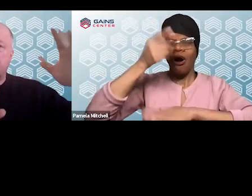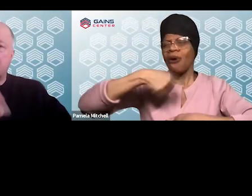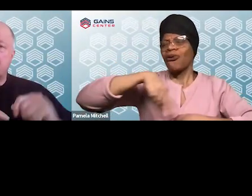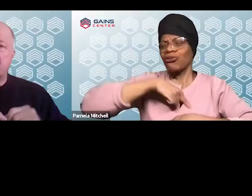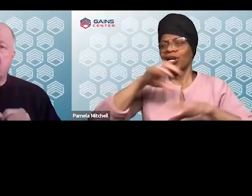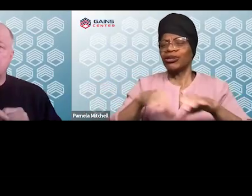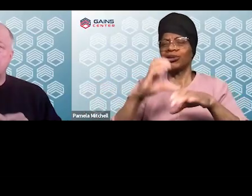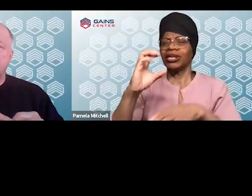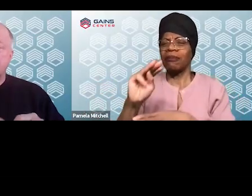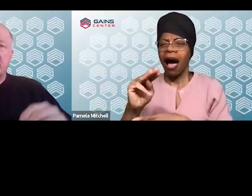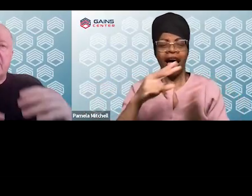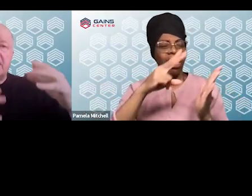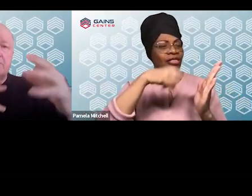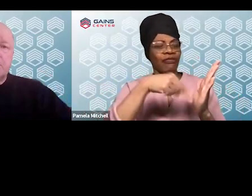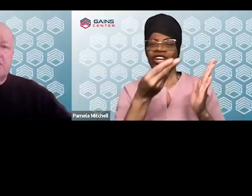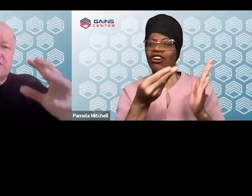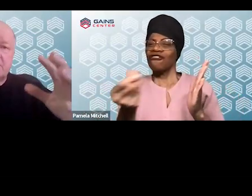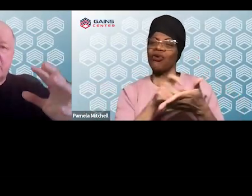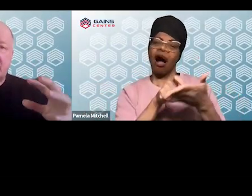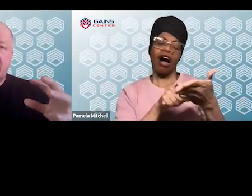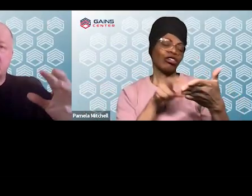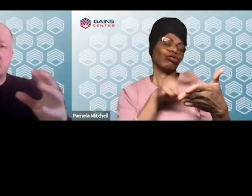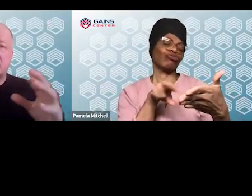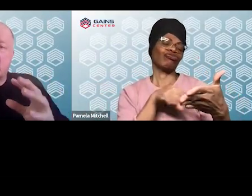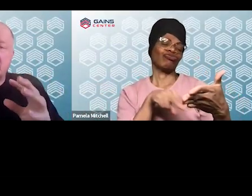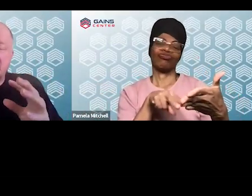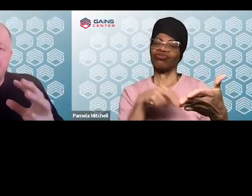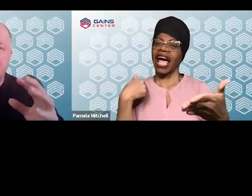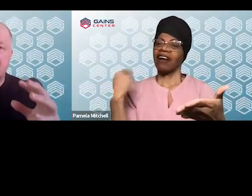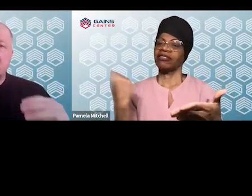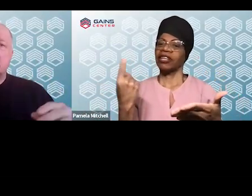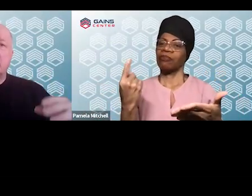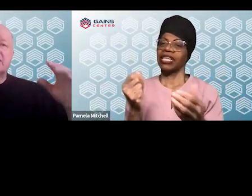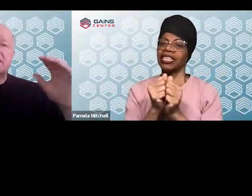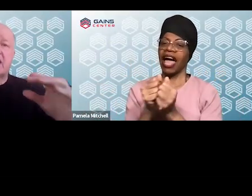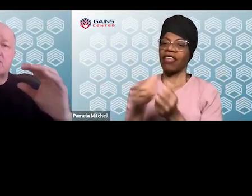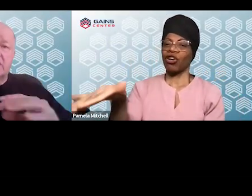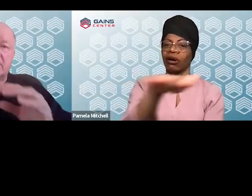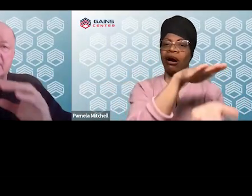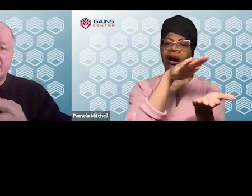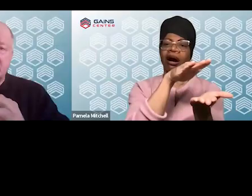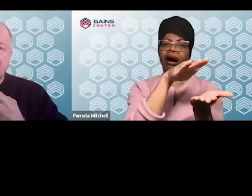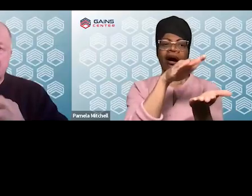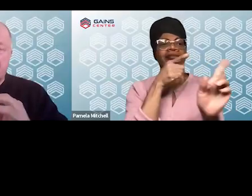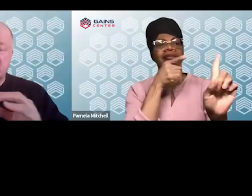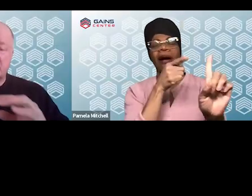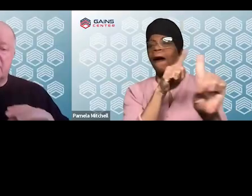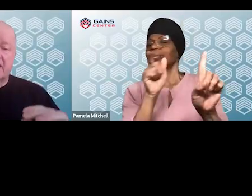They read a couple of articles, they put something together that's well intended, but it's not really contingency management.